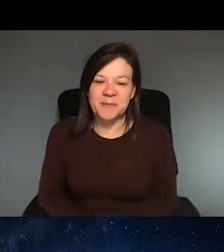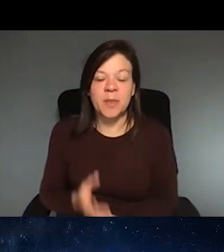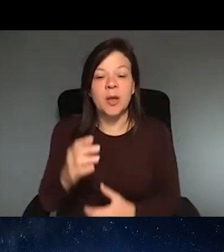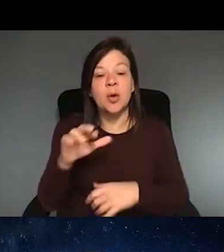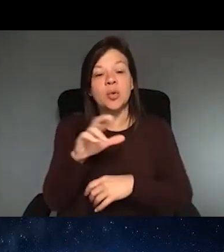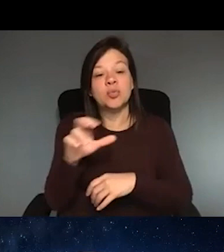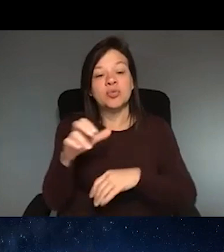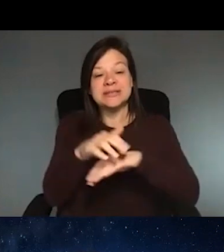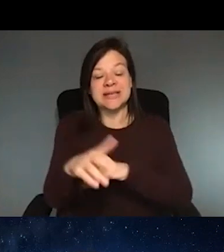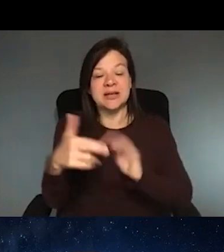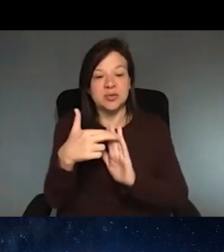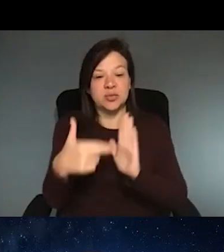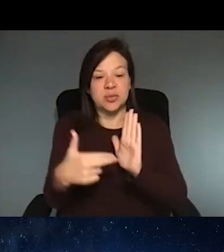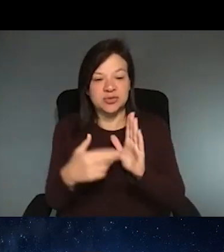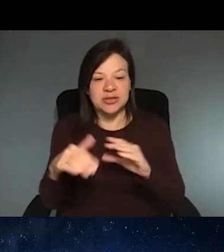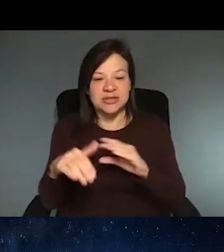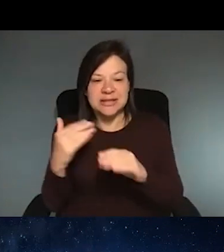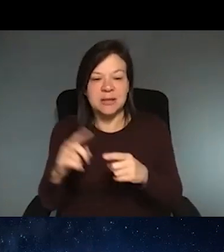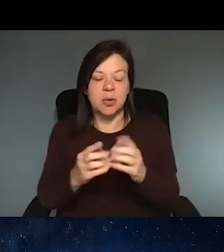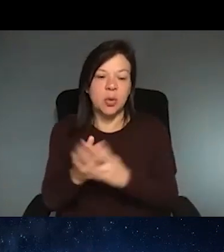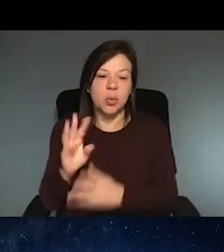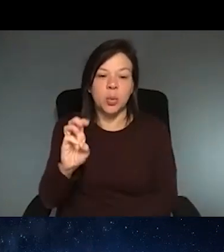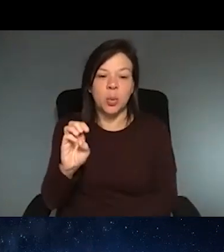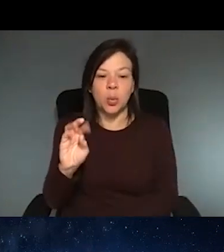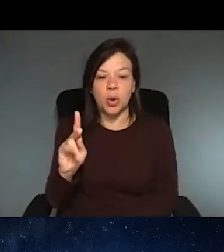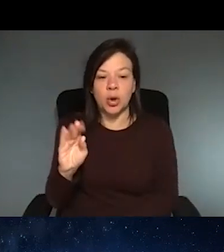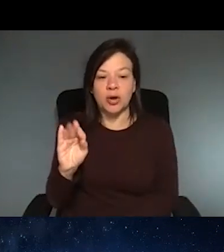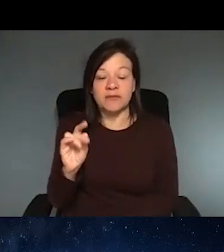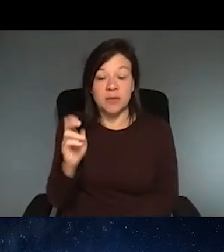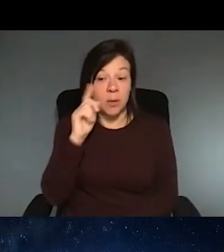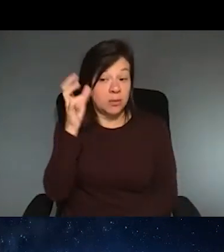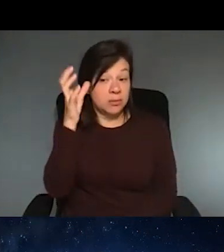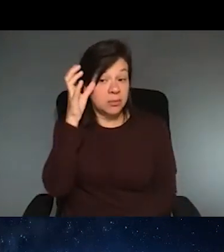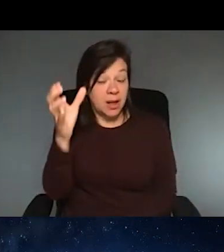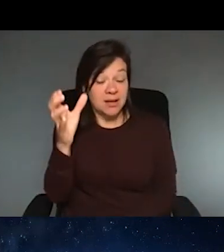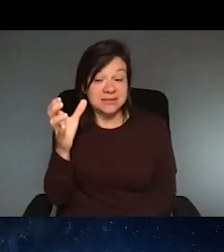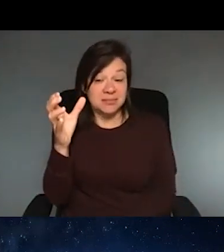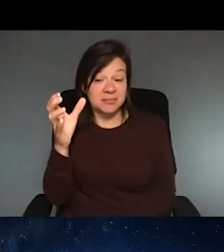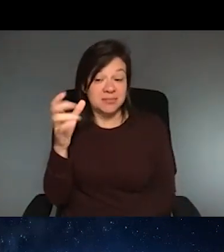FLOW, STATUS OF THIS IDEA IS VERY MUCH IN DISCOVERY SO